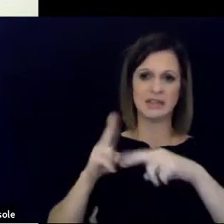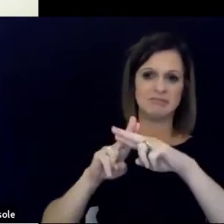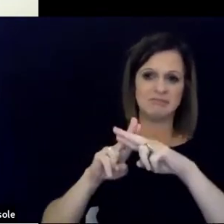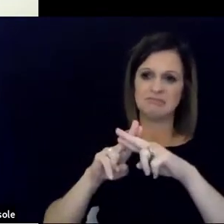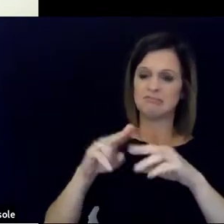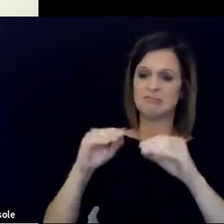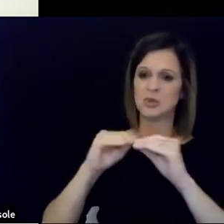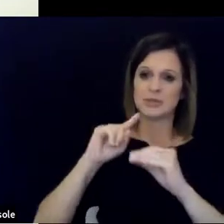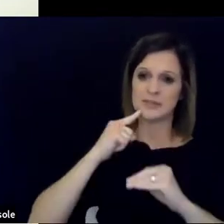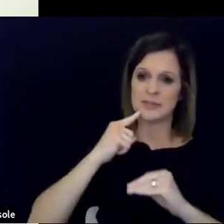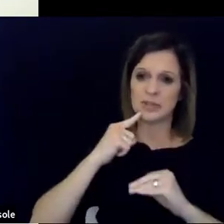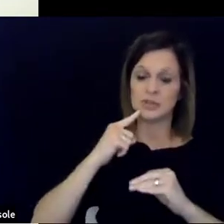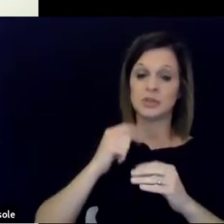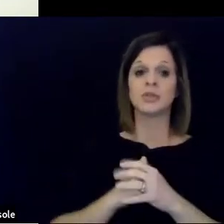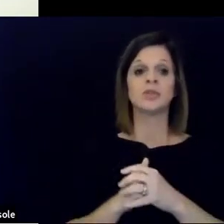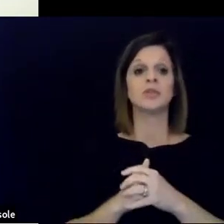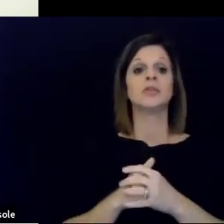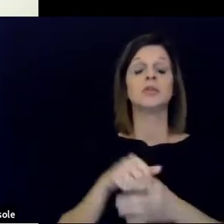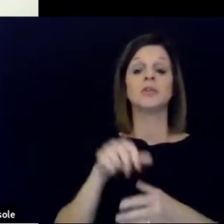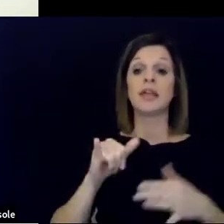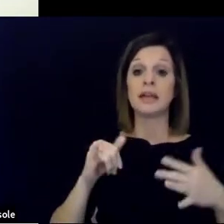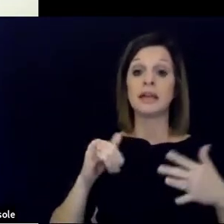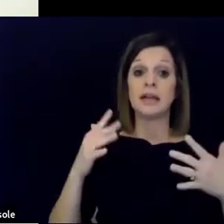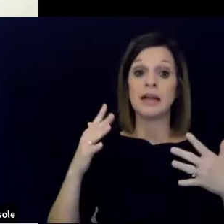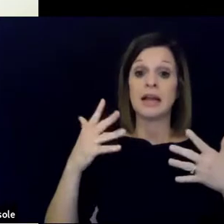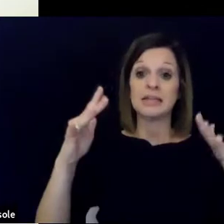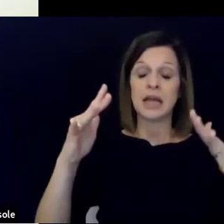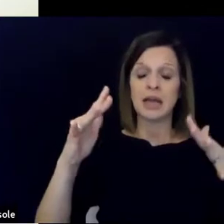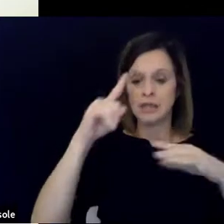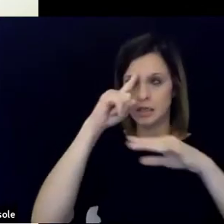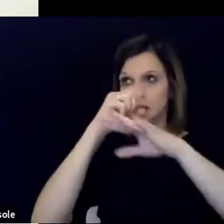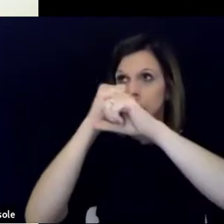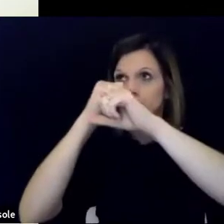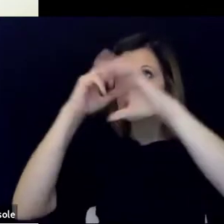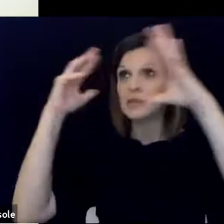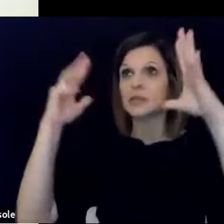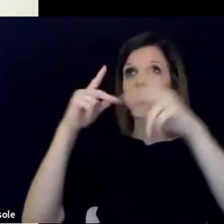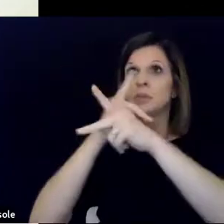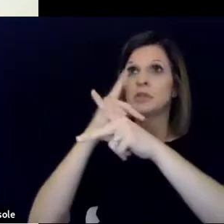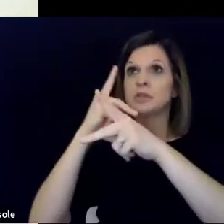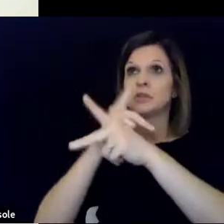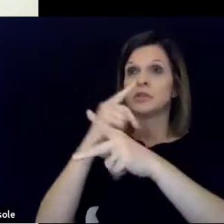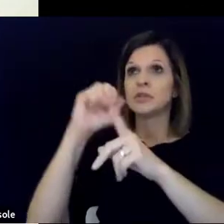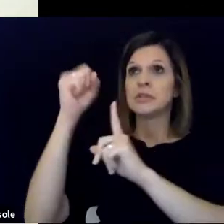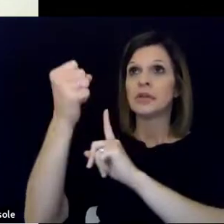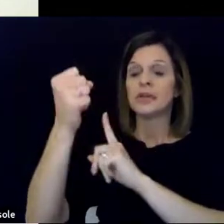you know, that anxiety and catastrophizing is not helped with self-regulation of pain